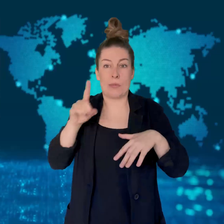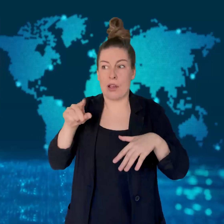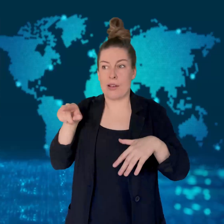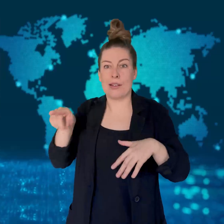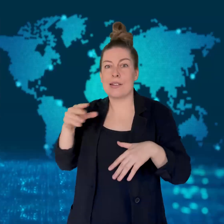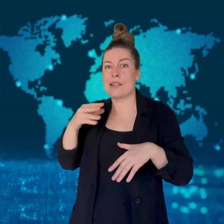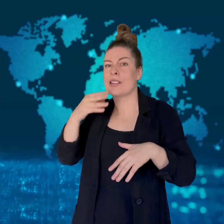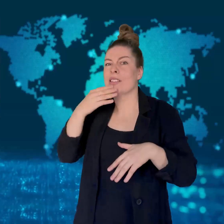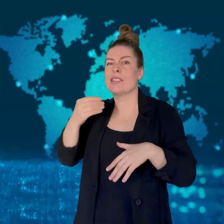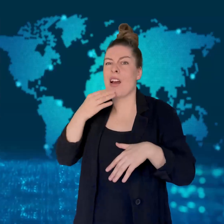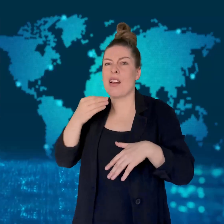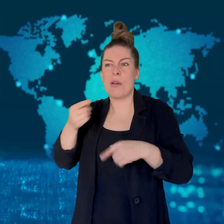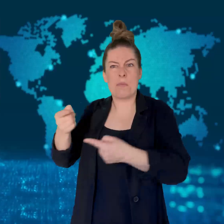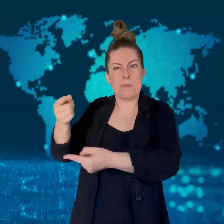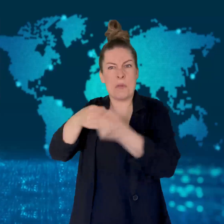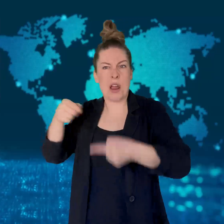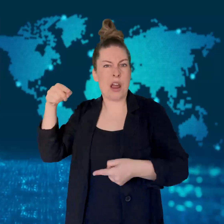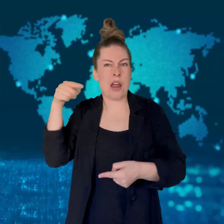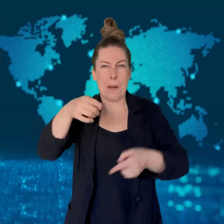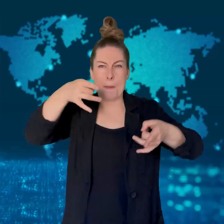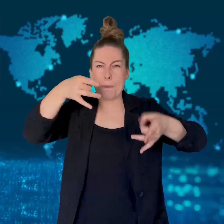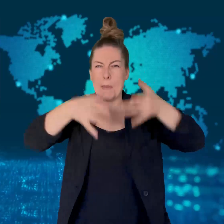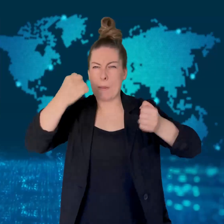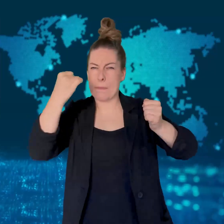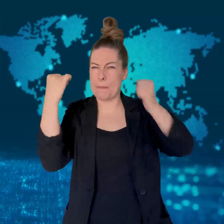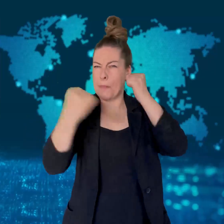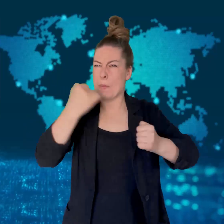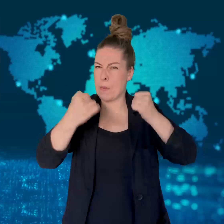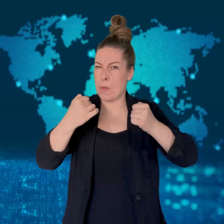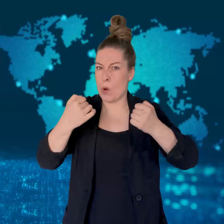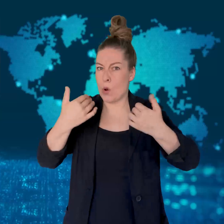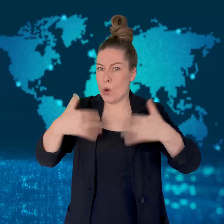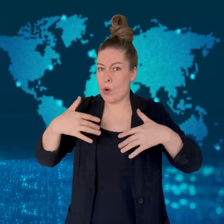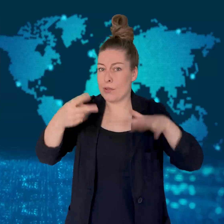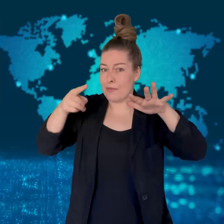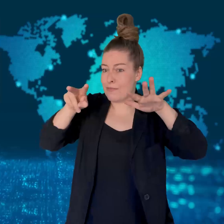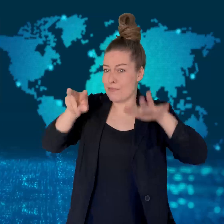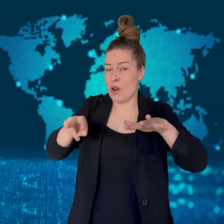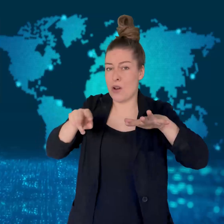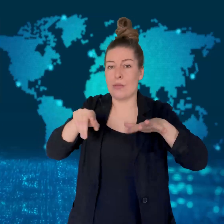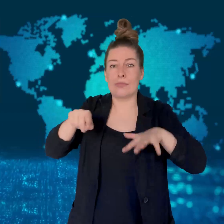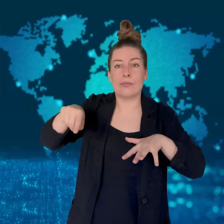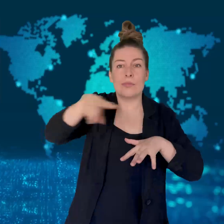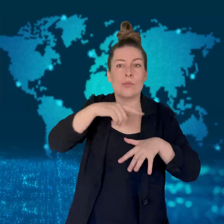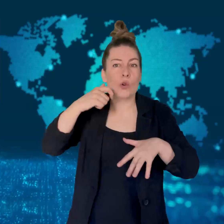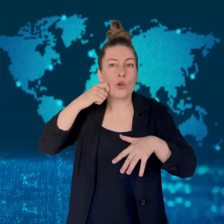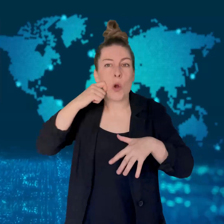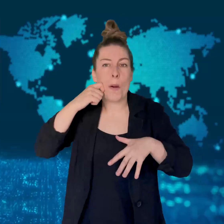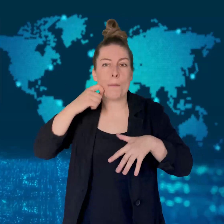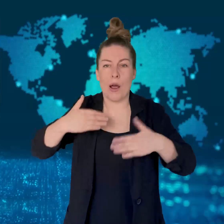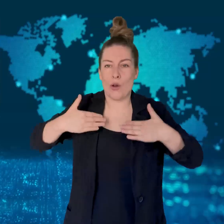In Australia, there are "camps" of protesters at